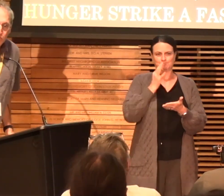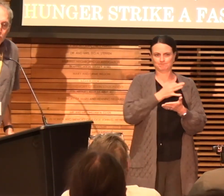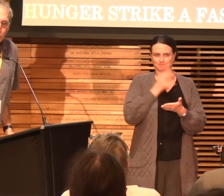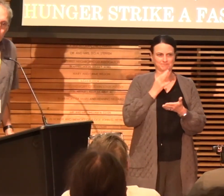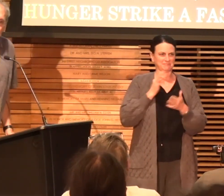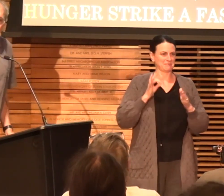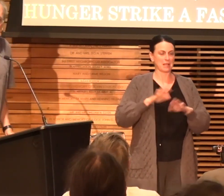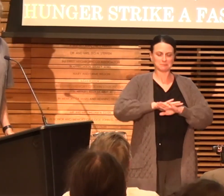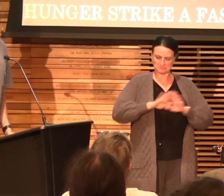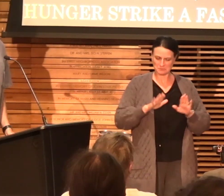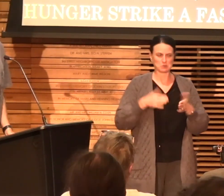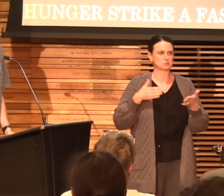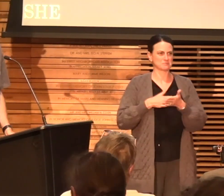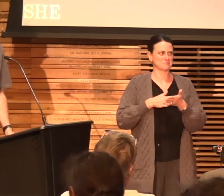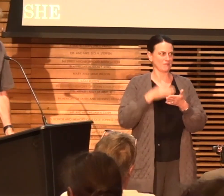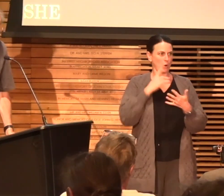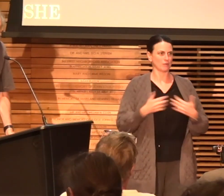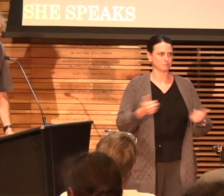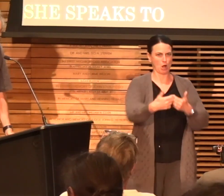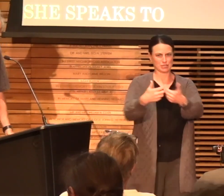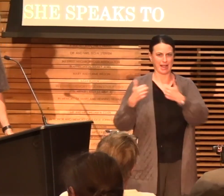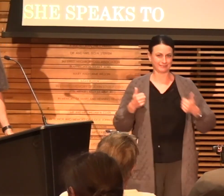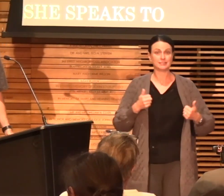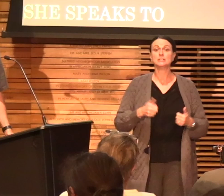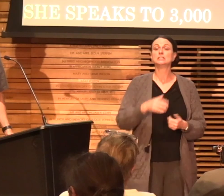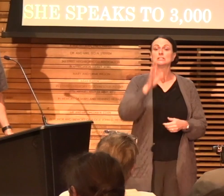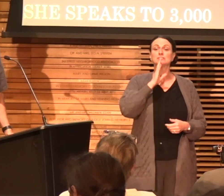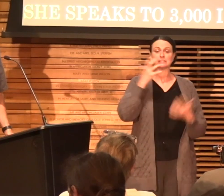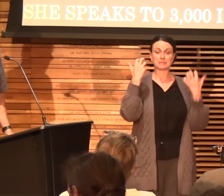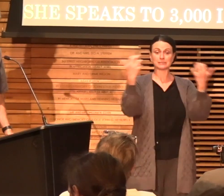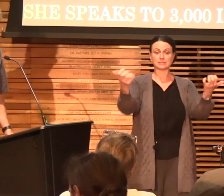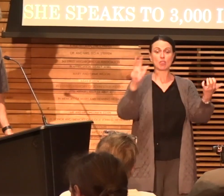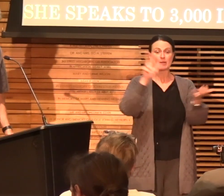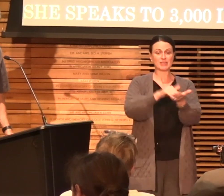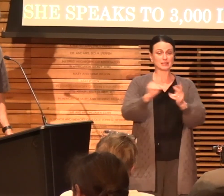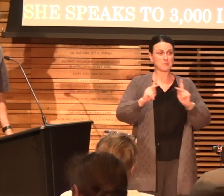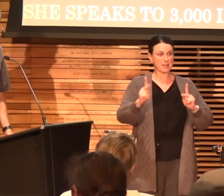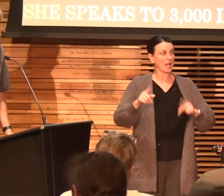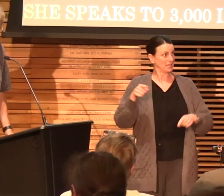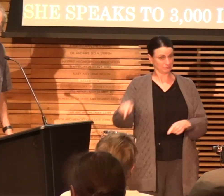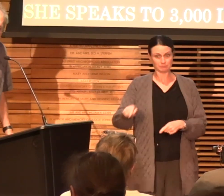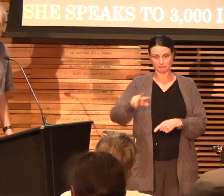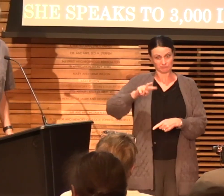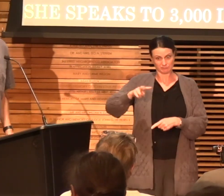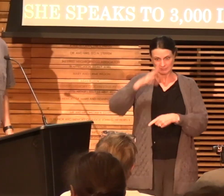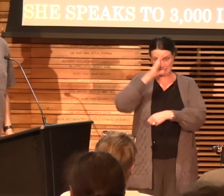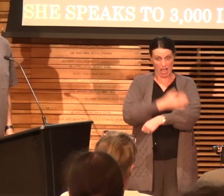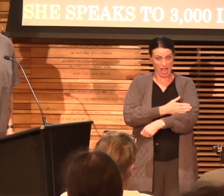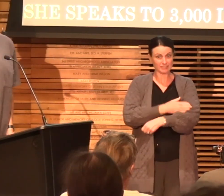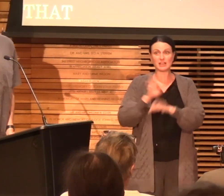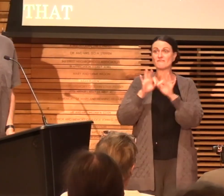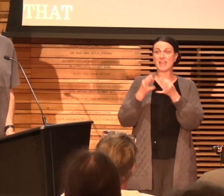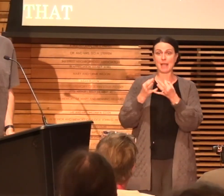So she speaks to 3000 Indians and she's informed that Manilal Gandhi's family is in the audience,